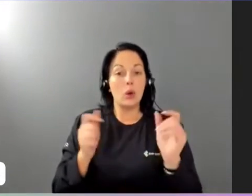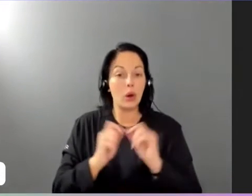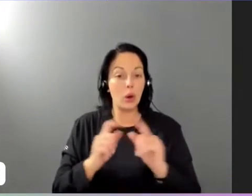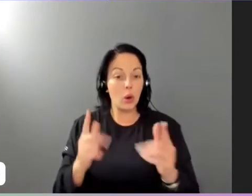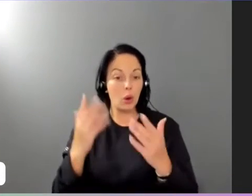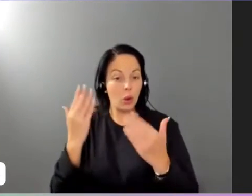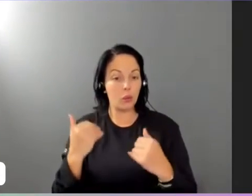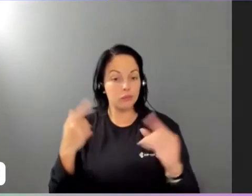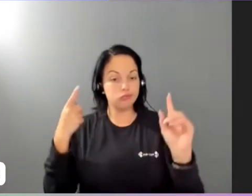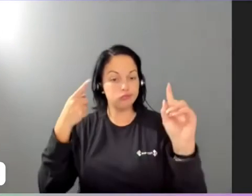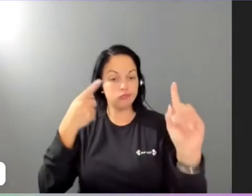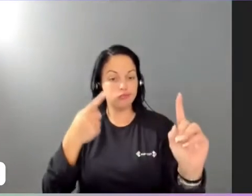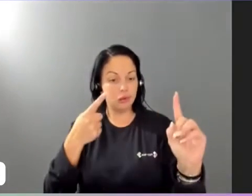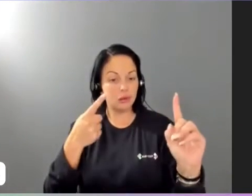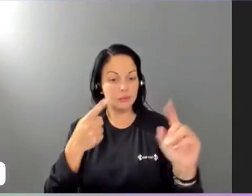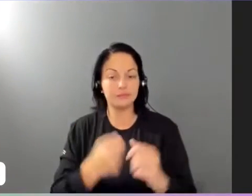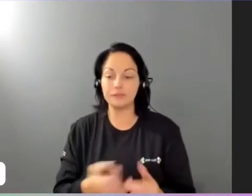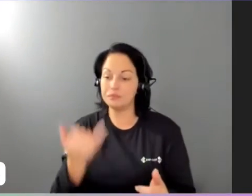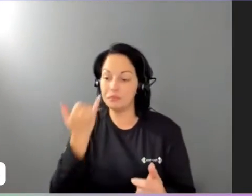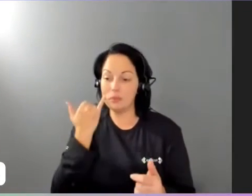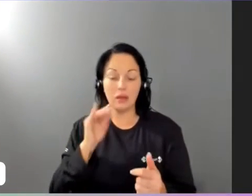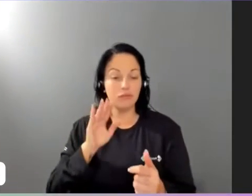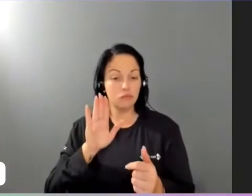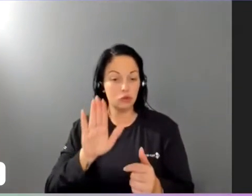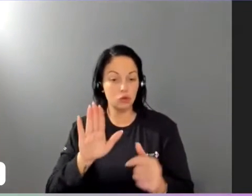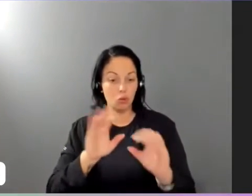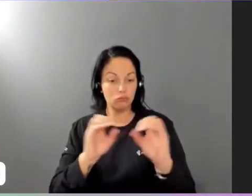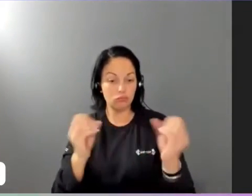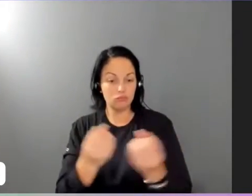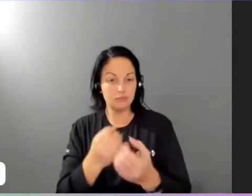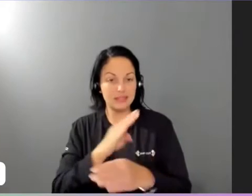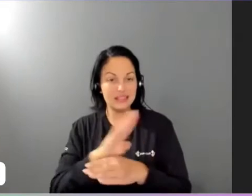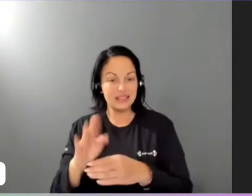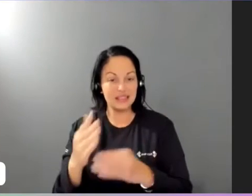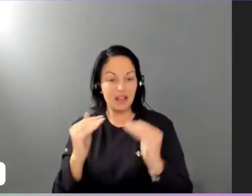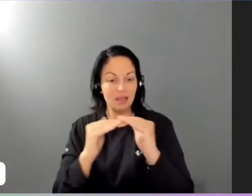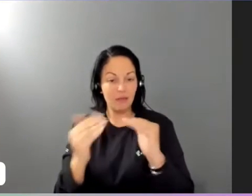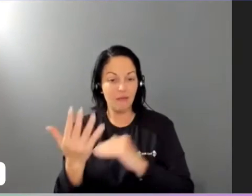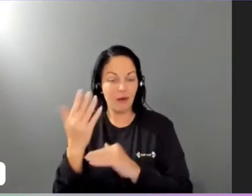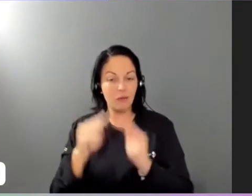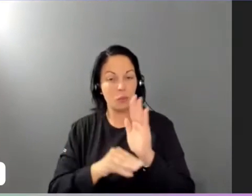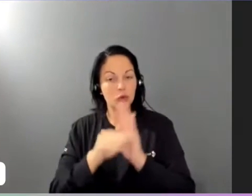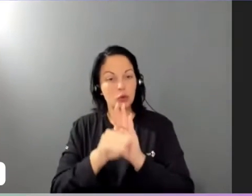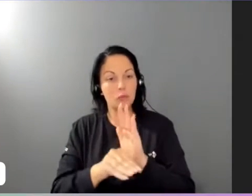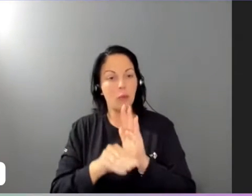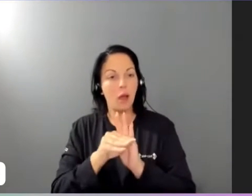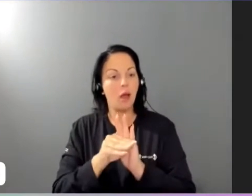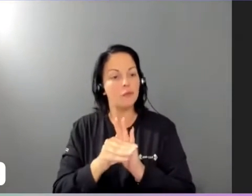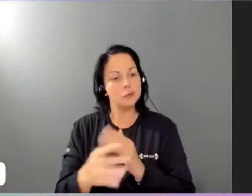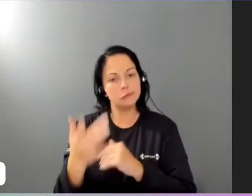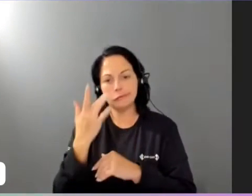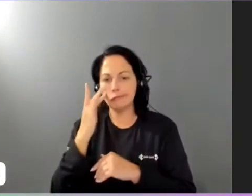but a true equal sort of variable to measure against, and this is where we're all hopefully headed. If you want